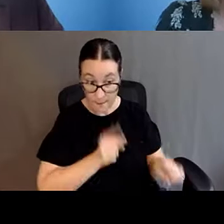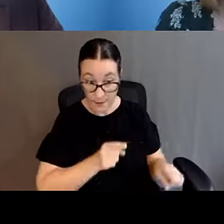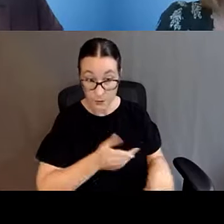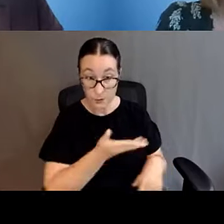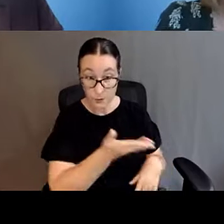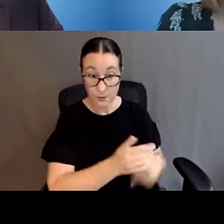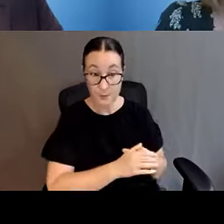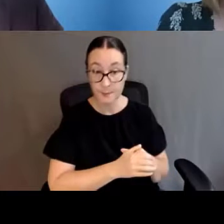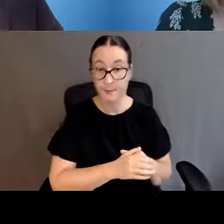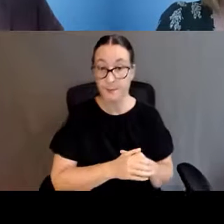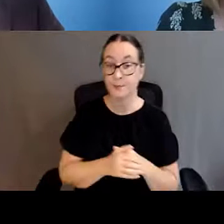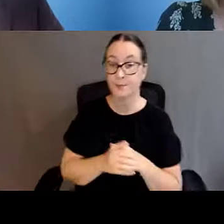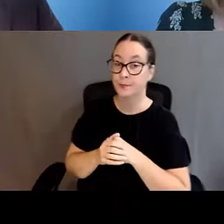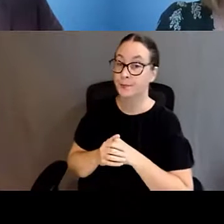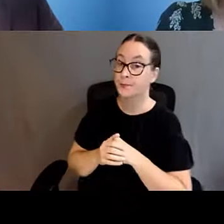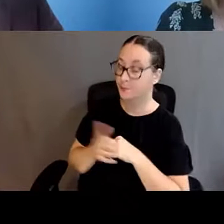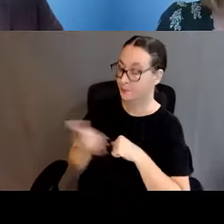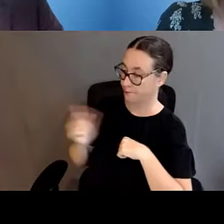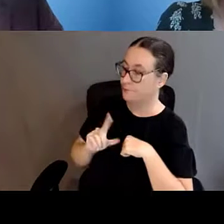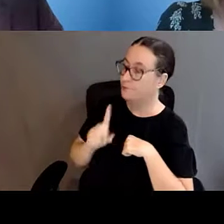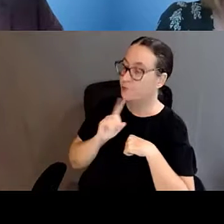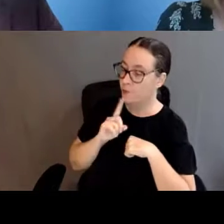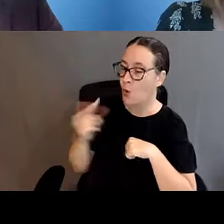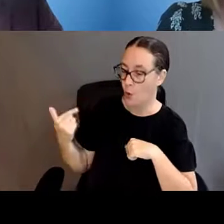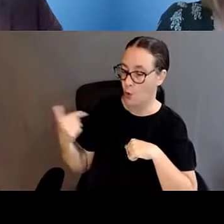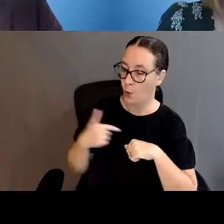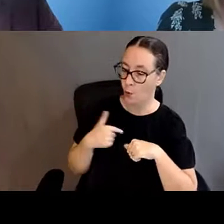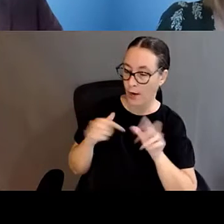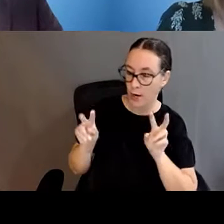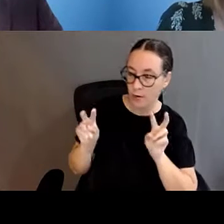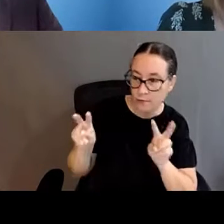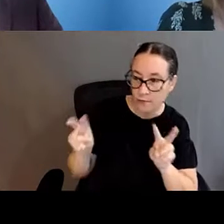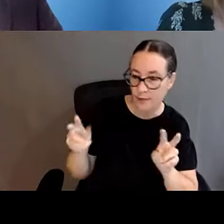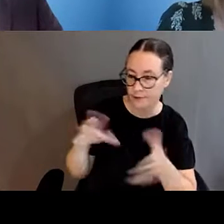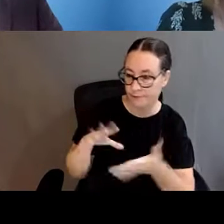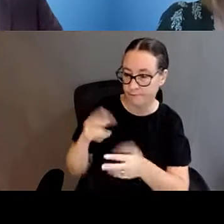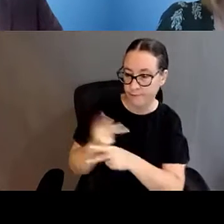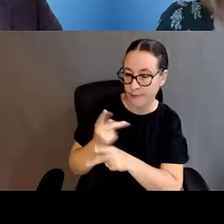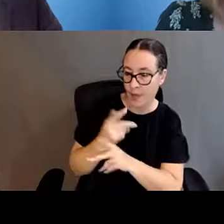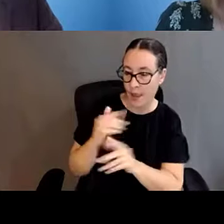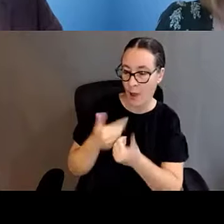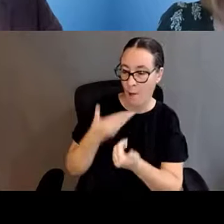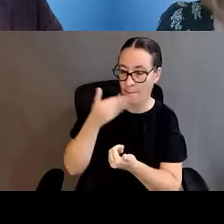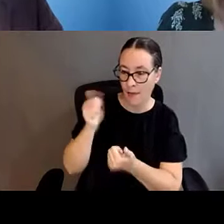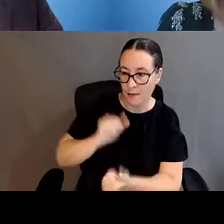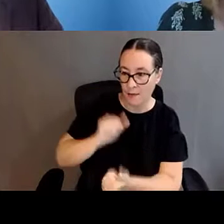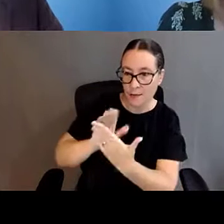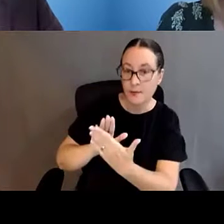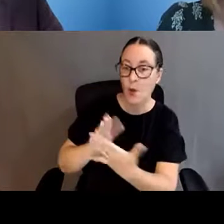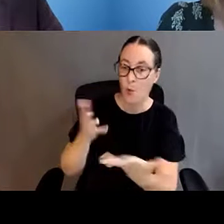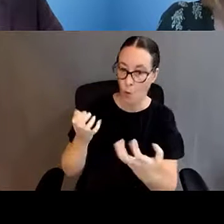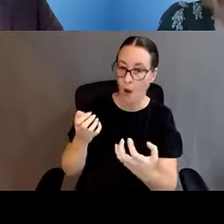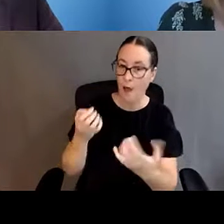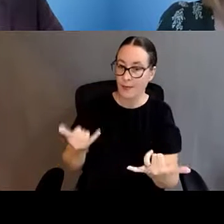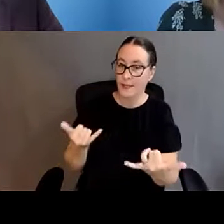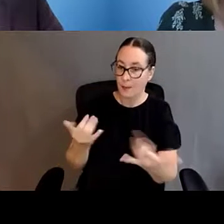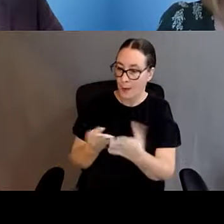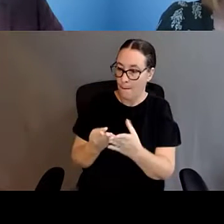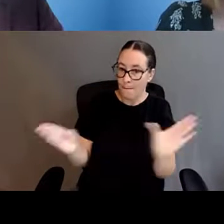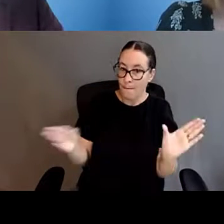Cindy Danielson: Sure, just that we are looking to learn the best way to do this. We would like to make these public in a way that makes the most sense